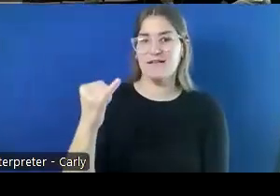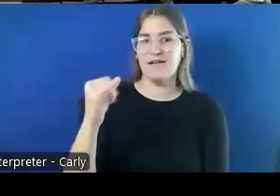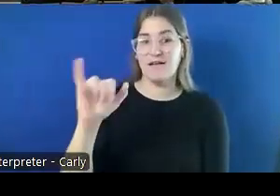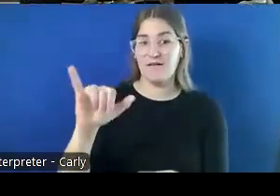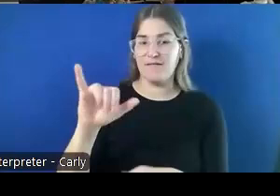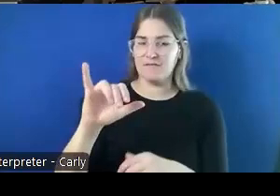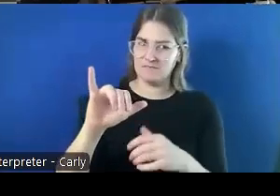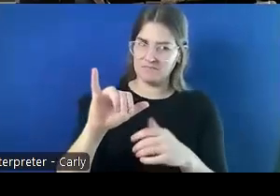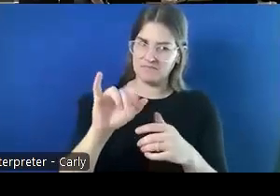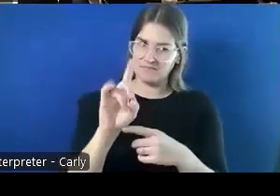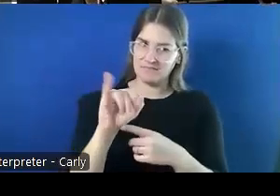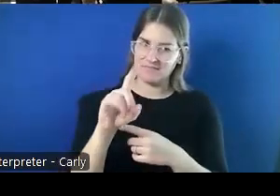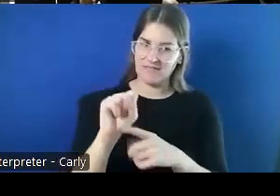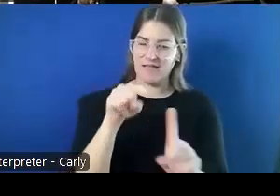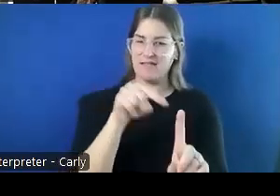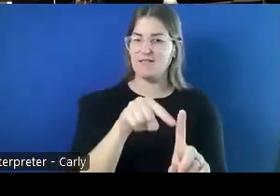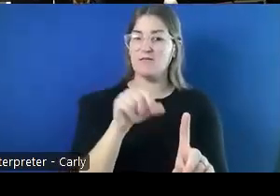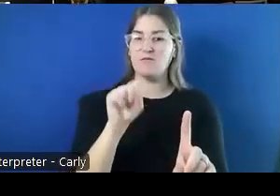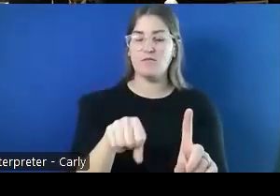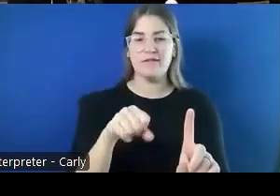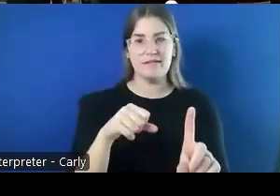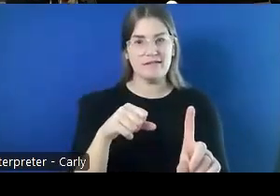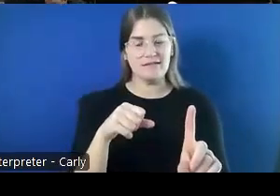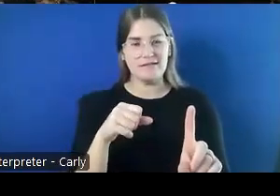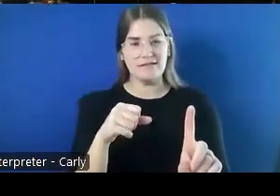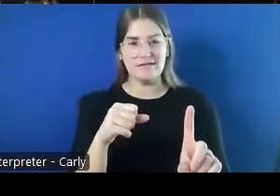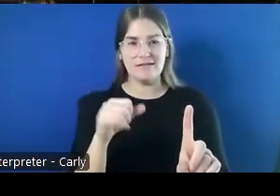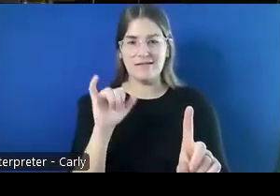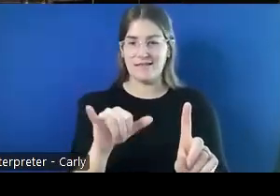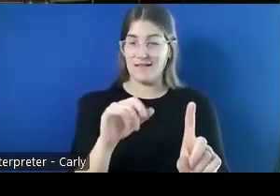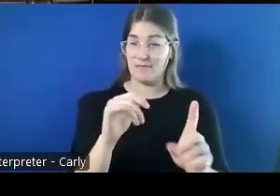you know thinking about modalities like like Life review that provide this opportunity to actually